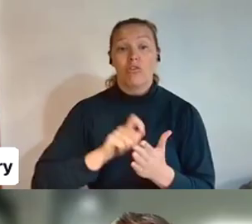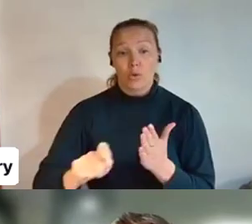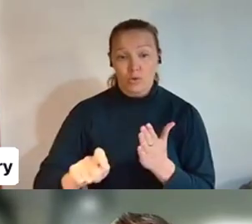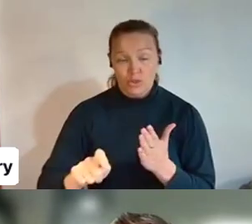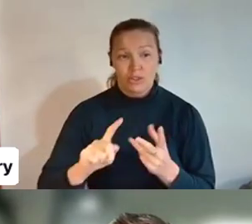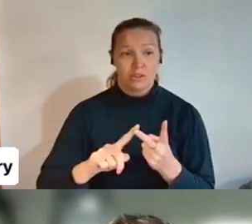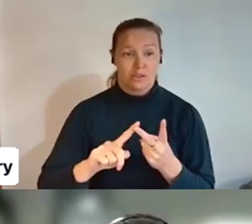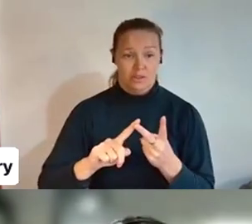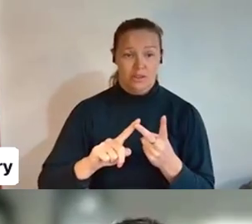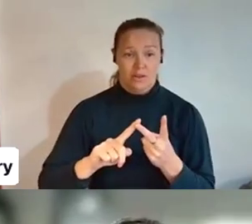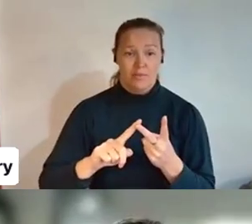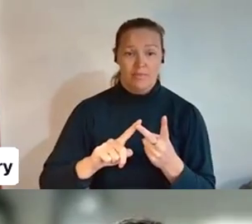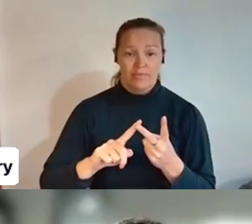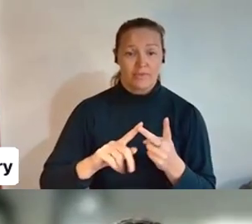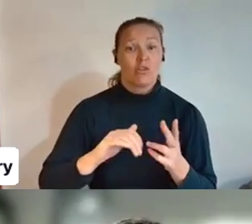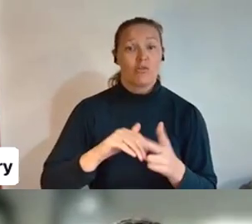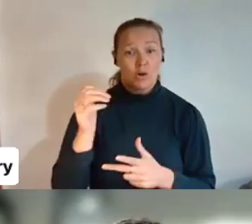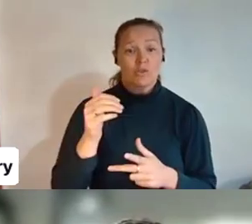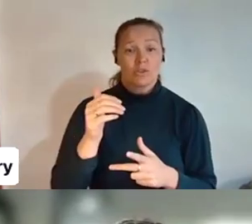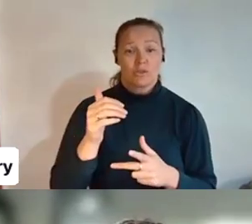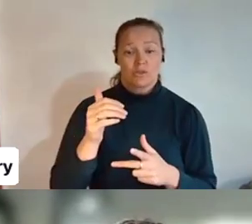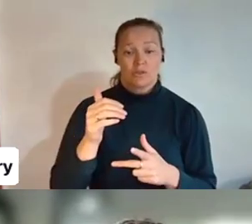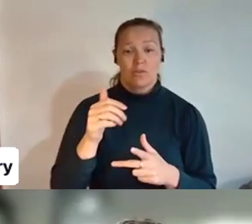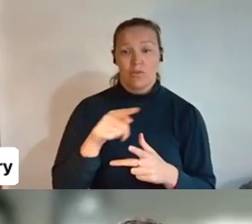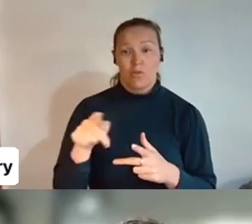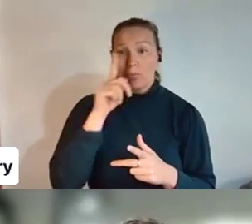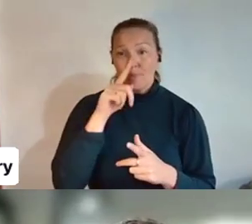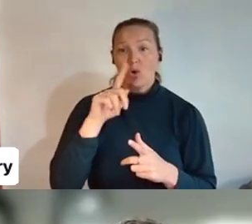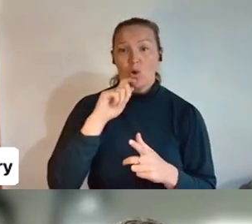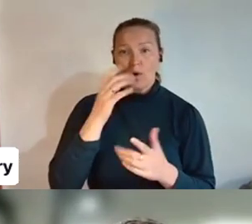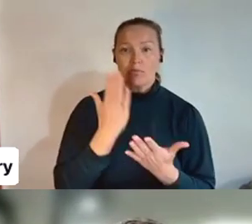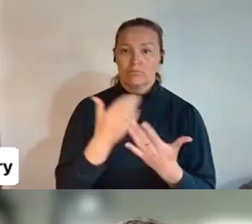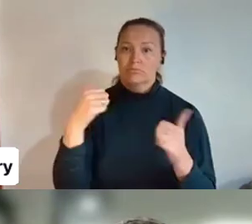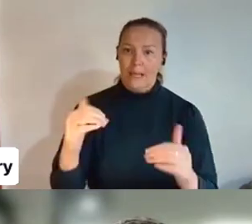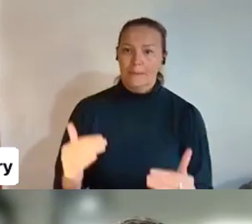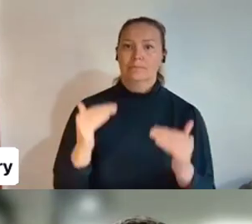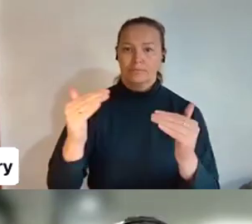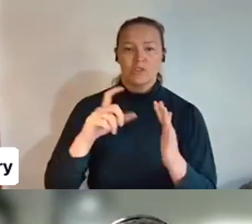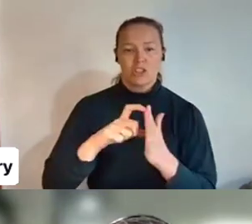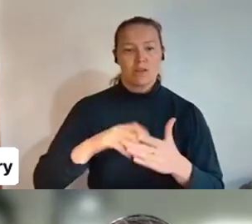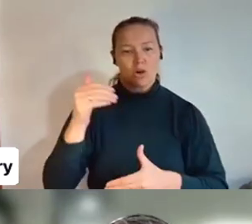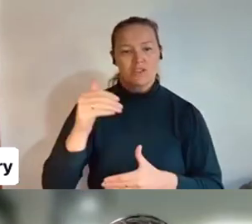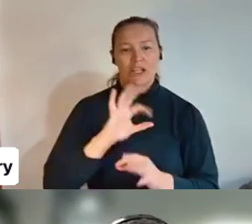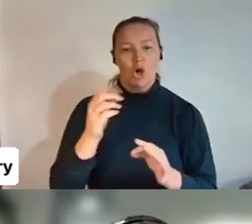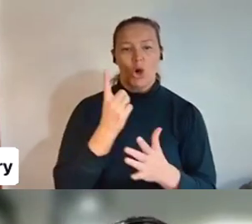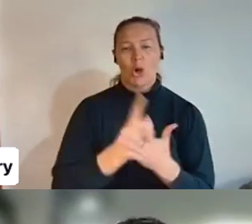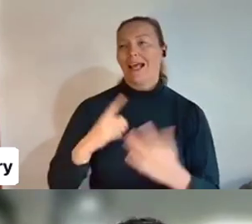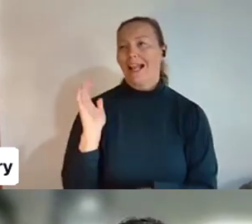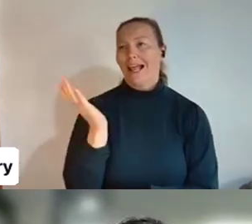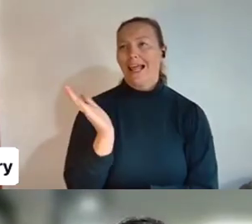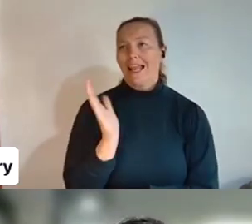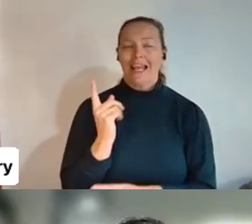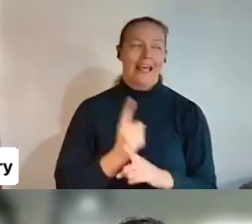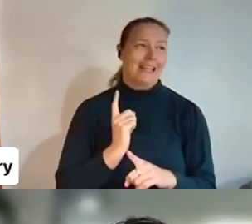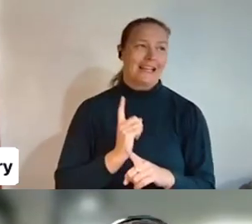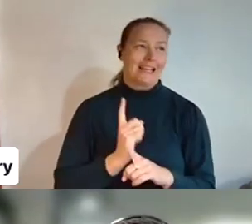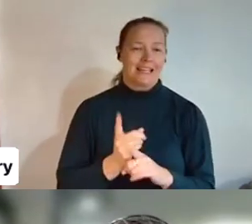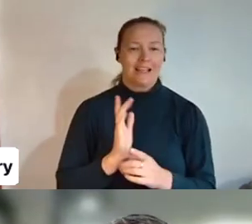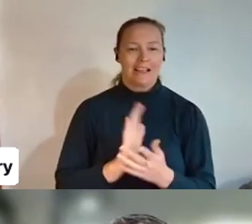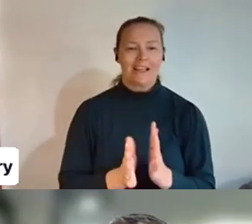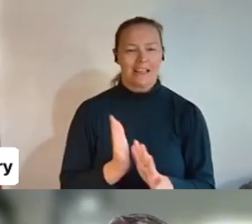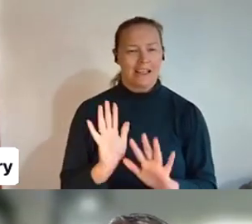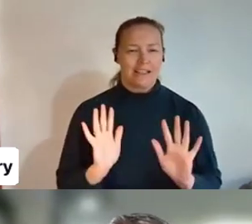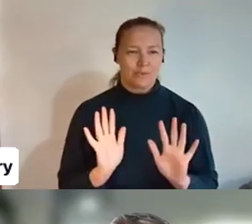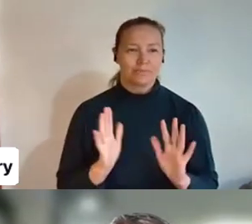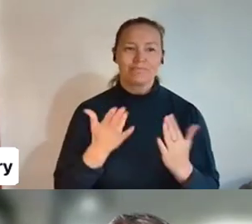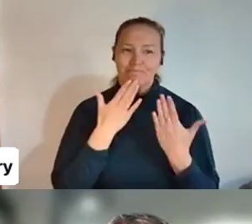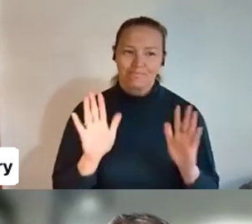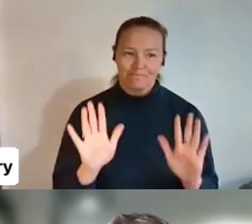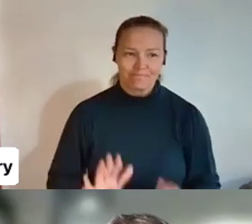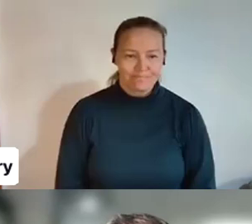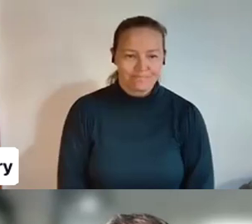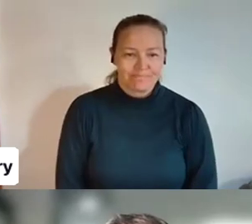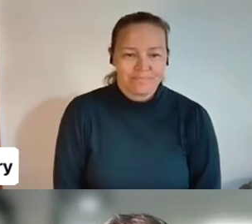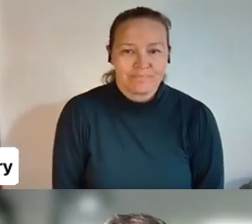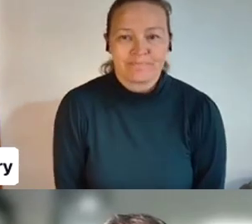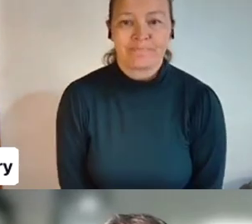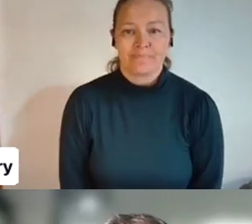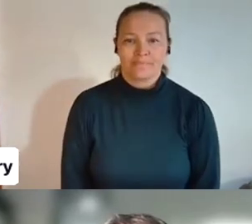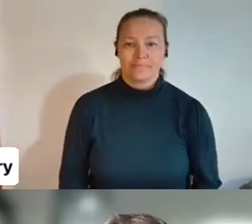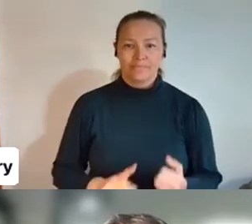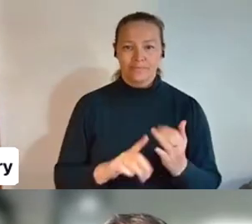people who will truly uphold democracy, not just pay lip service to it. Ngā mihi. Kia ora Susan.